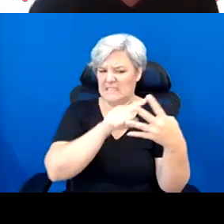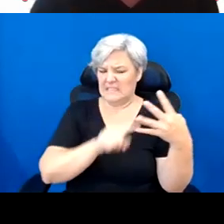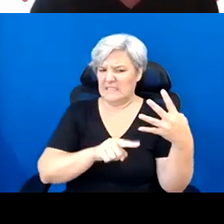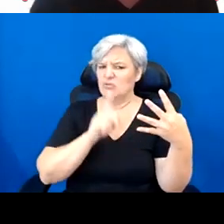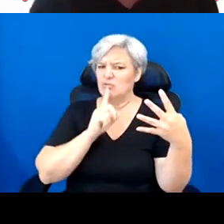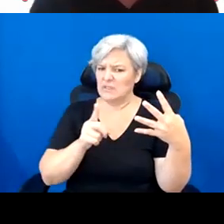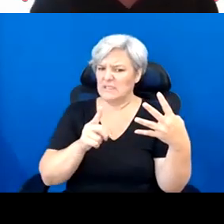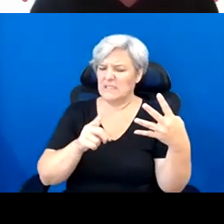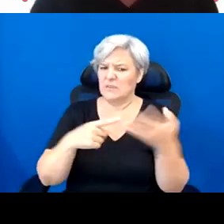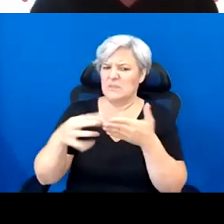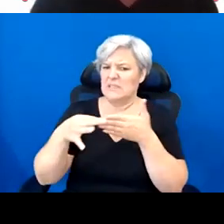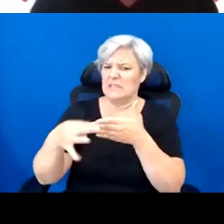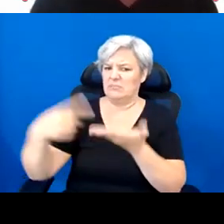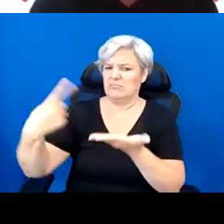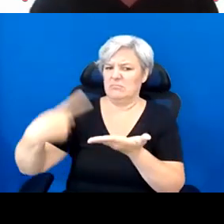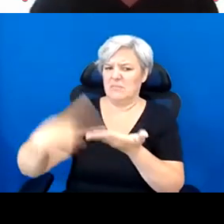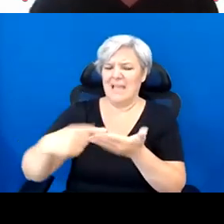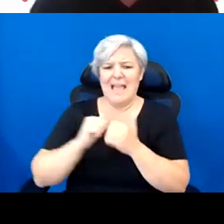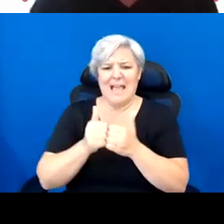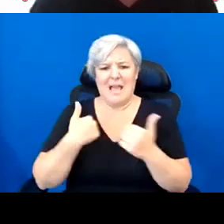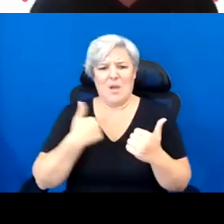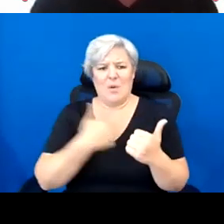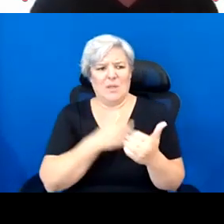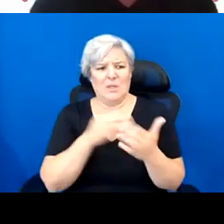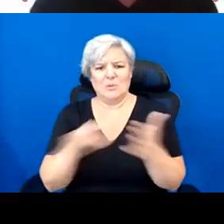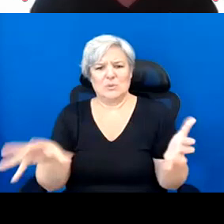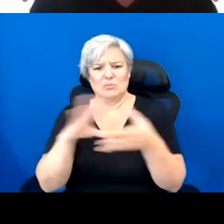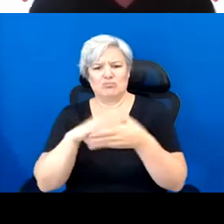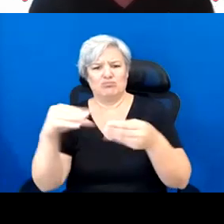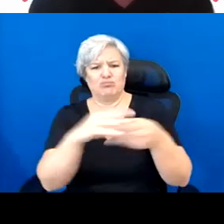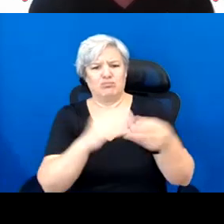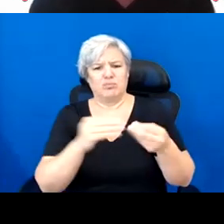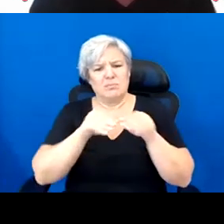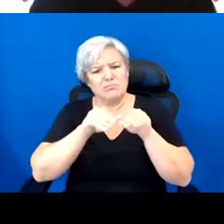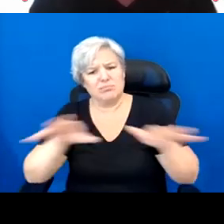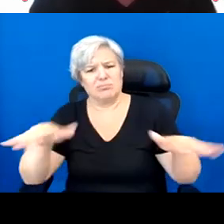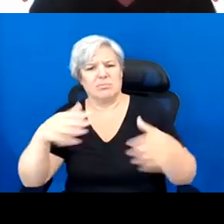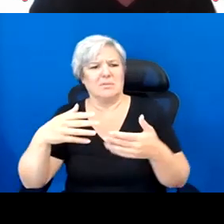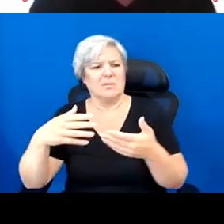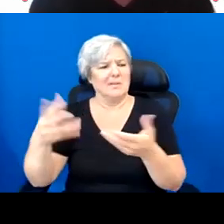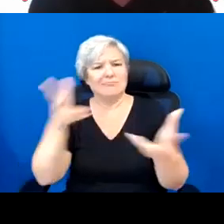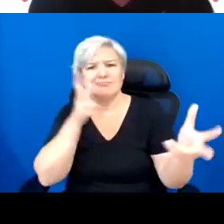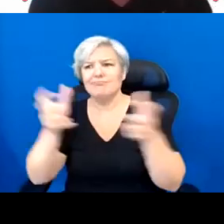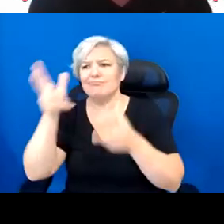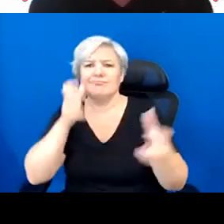our thinking about how to integrate student voice across campus. And as we work through the presentation, we're going to pose these questions